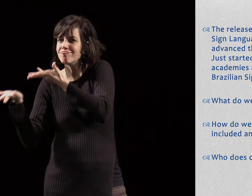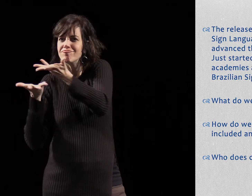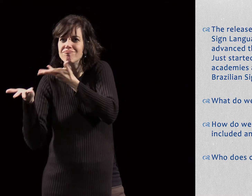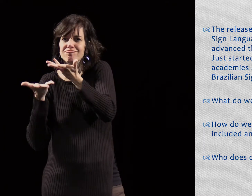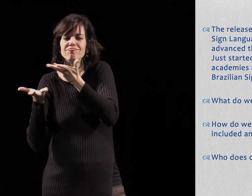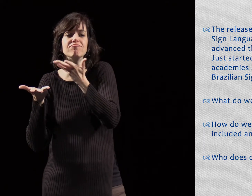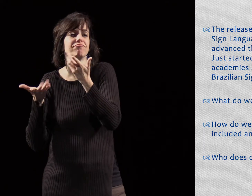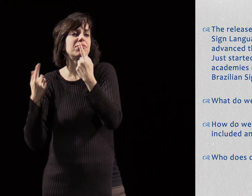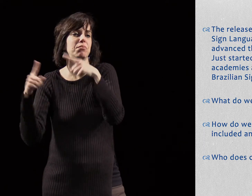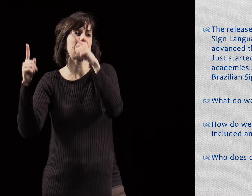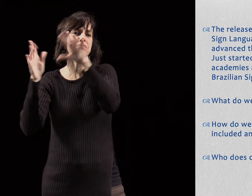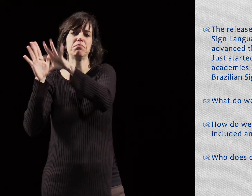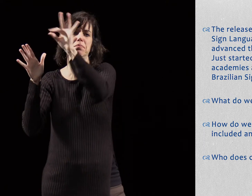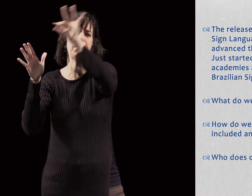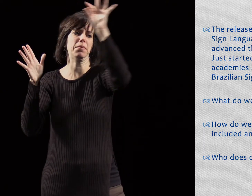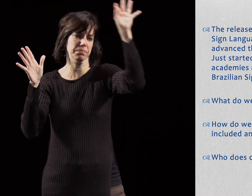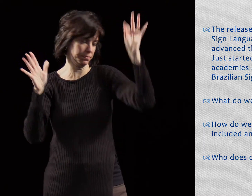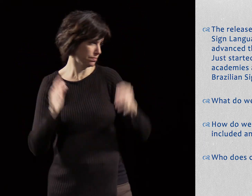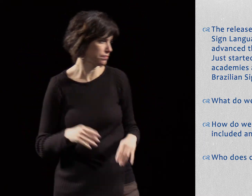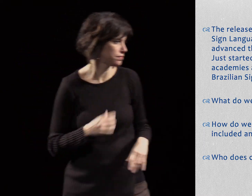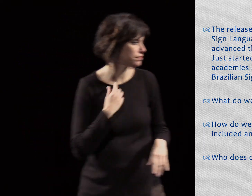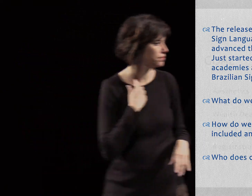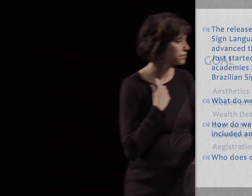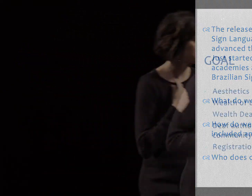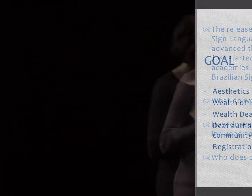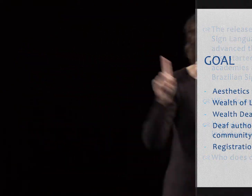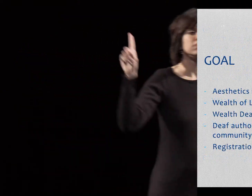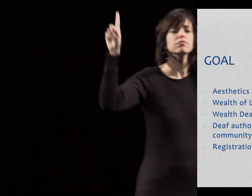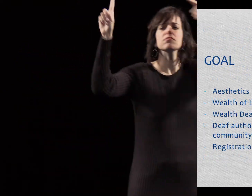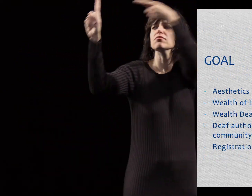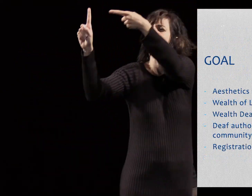the Internet, et cetera to find these sources.